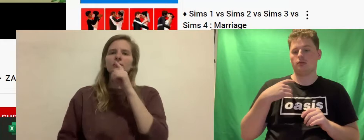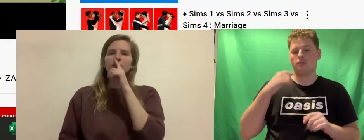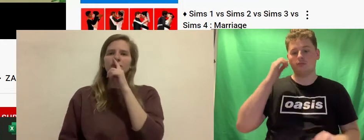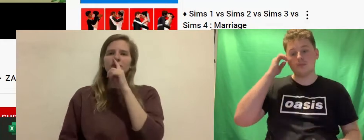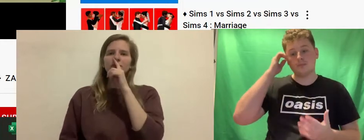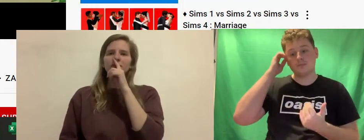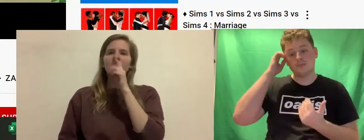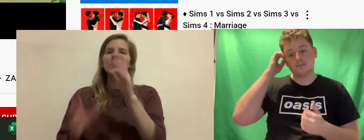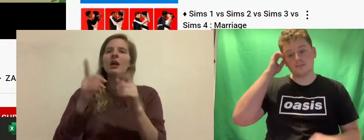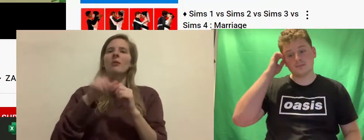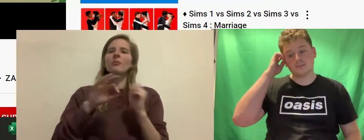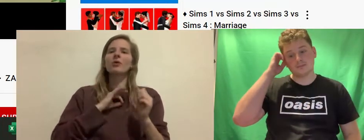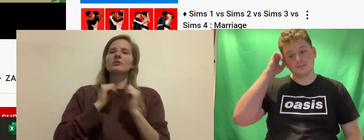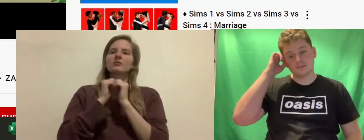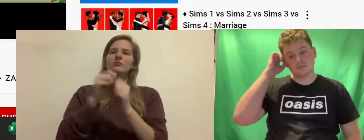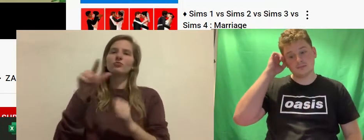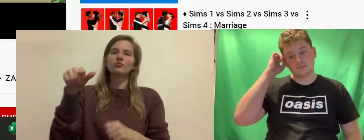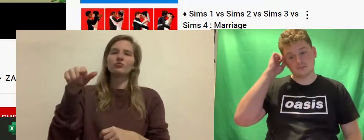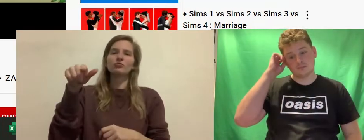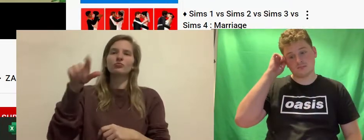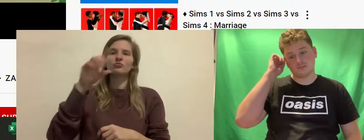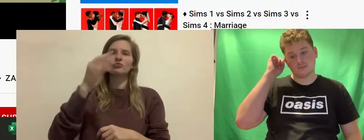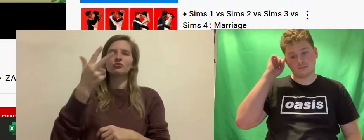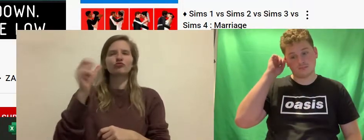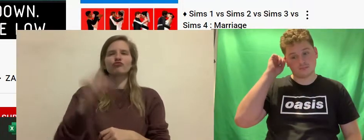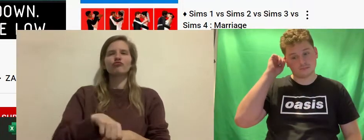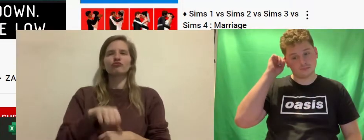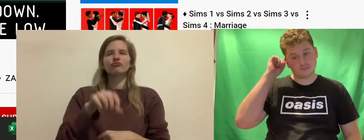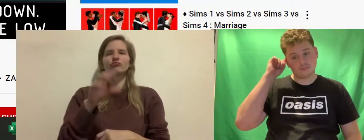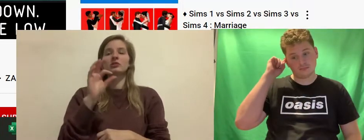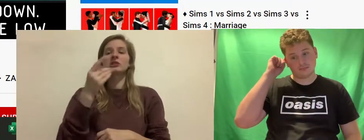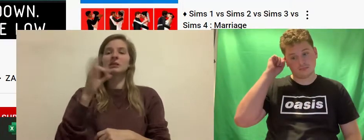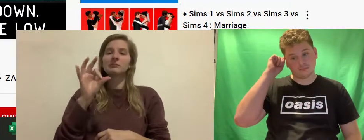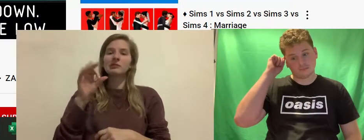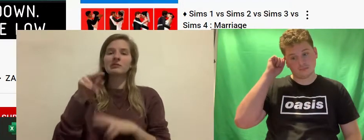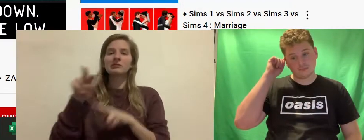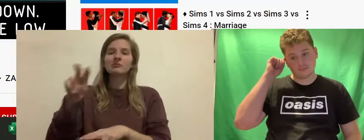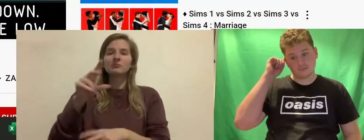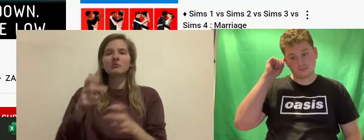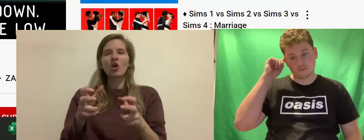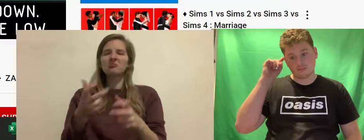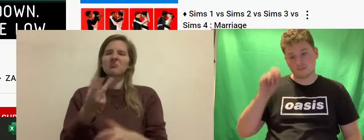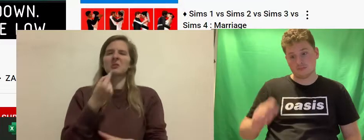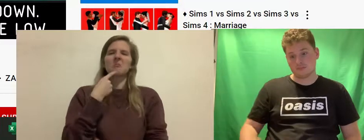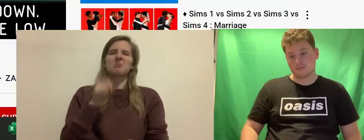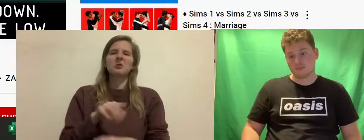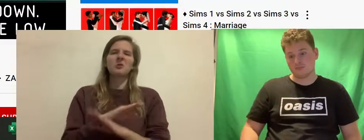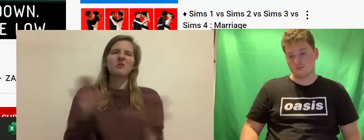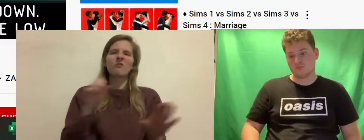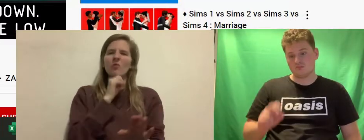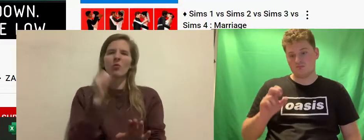A: Sim .... listening to Kamo? K; I want to say about the console, for me there is a bottom, Sims 3 or Sims 2 on the console - I do not recommend it!